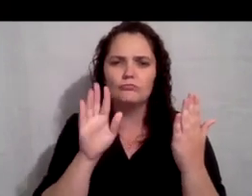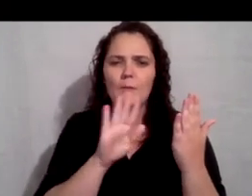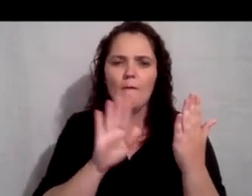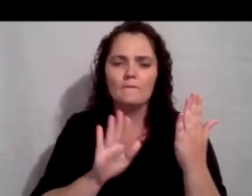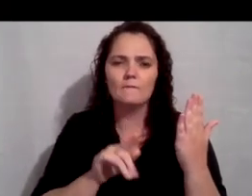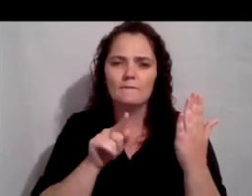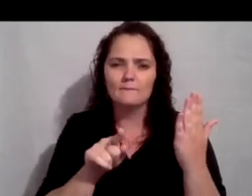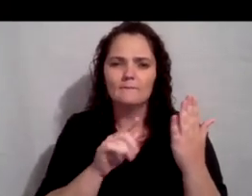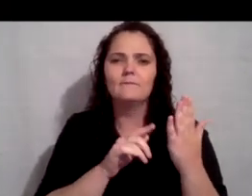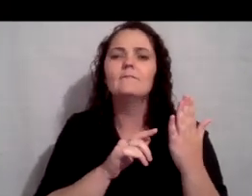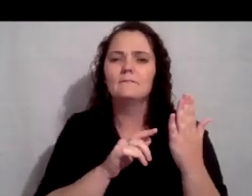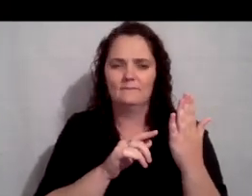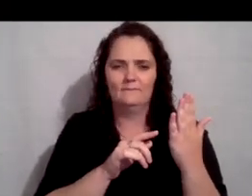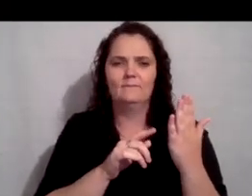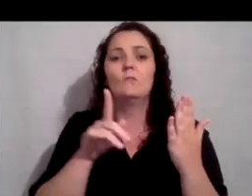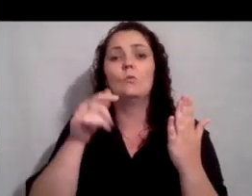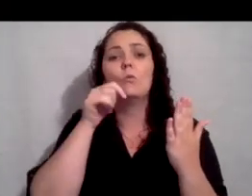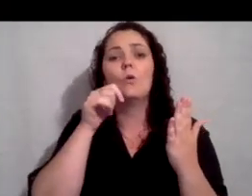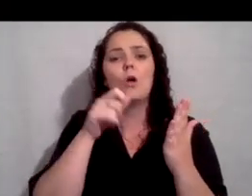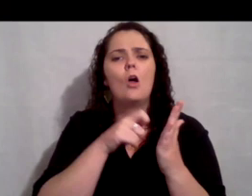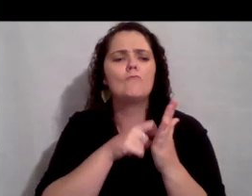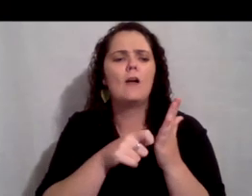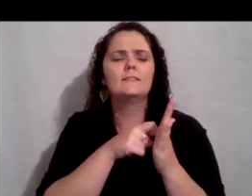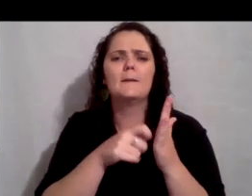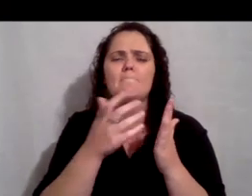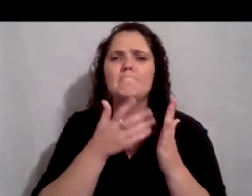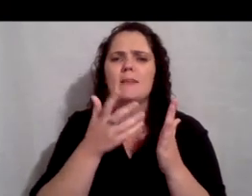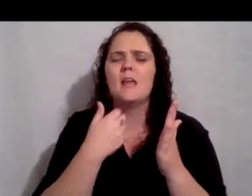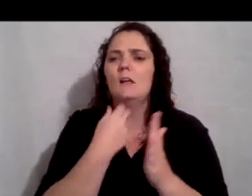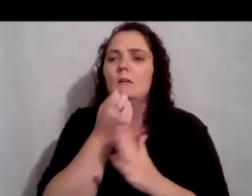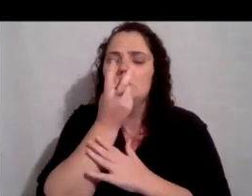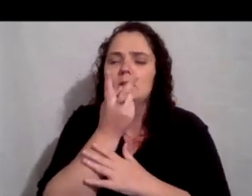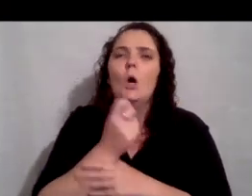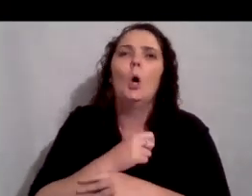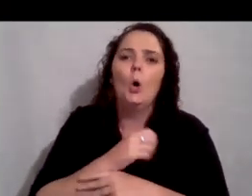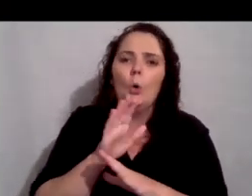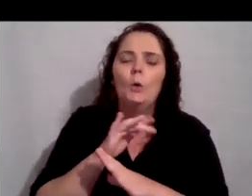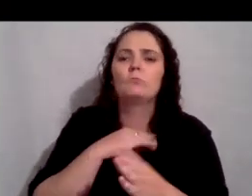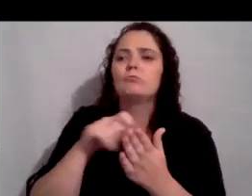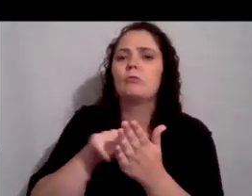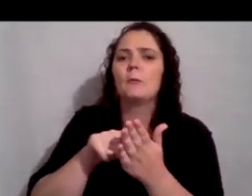So what we're going to be interested in here tonight is not just seeing erasure as something which is corrective – you make a mistake and then you correct